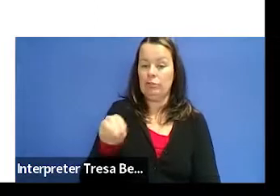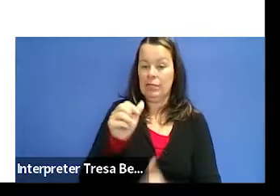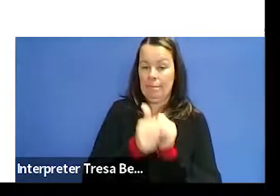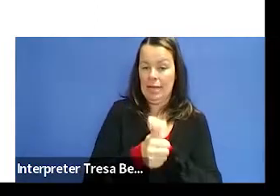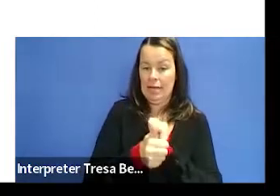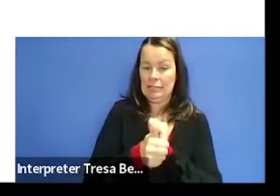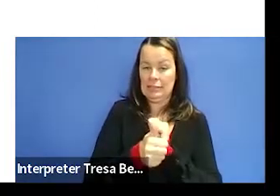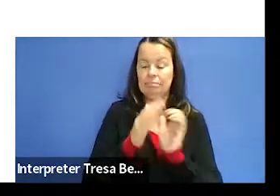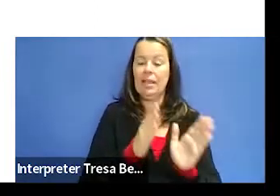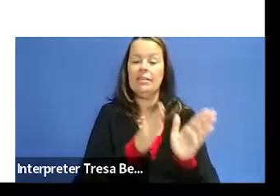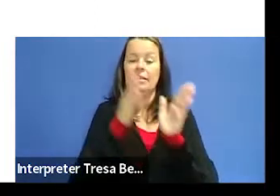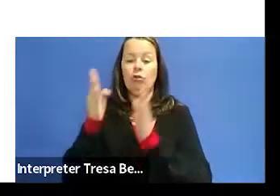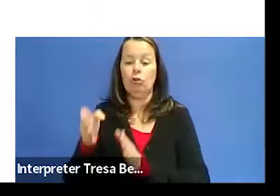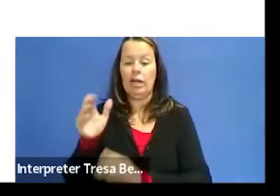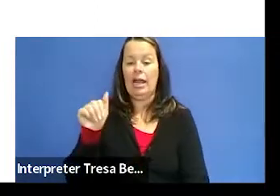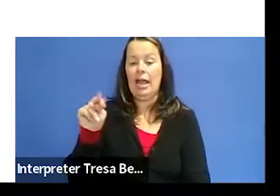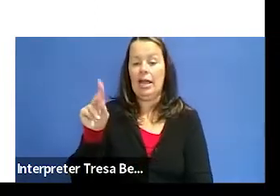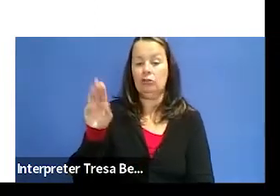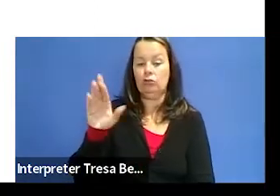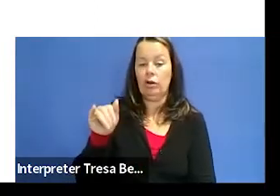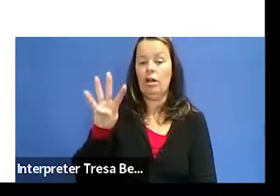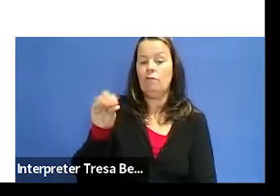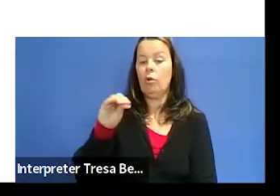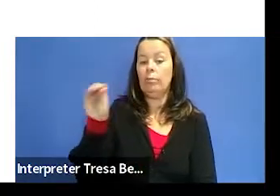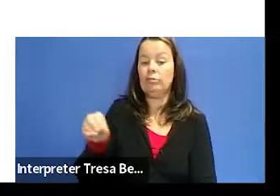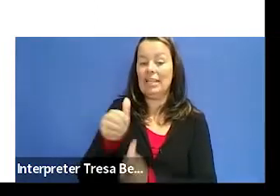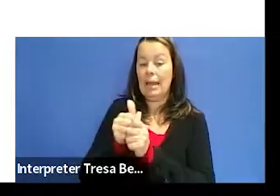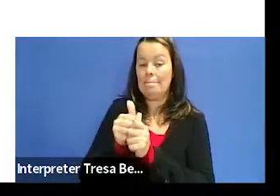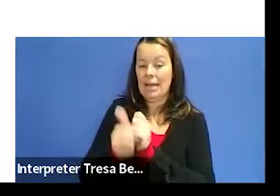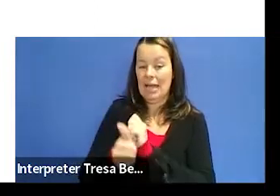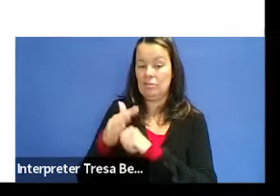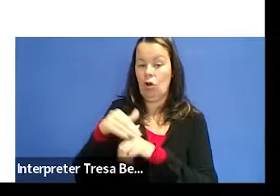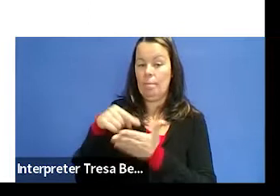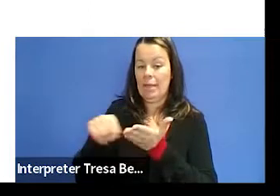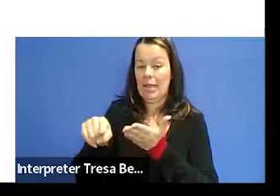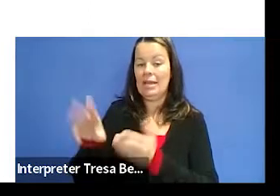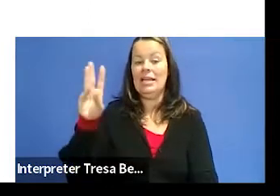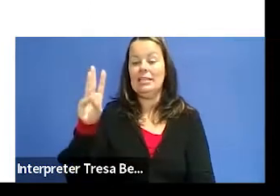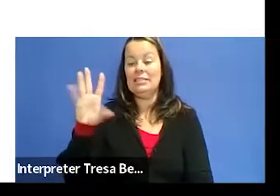Looking over at Android, 40% pass on the paid apps and 65% on the free apps.